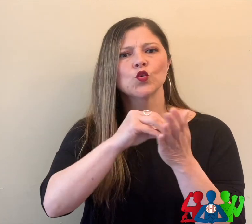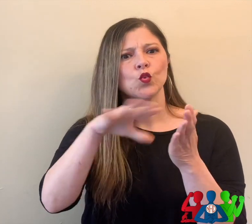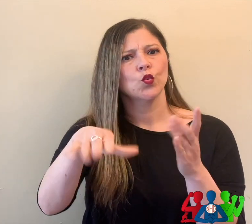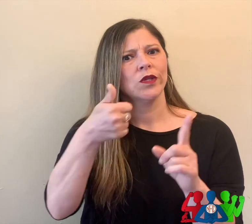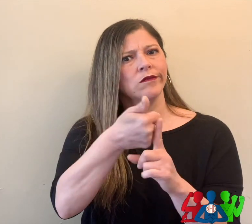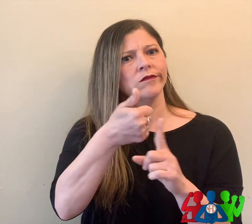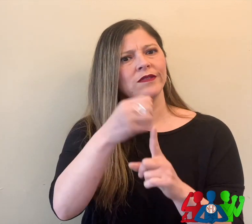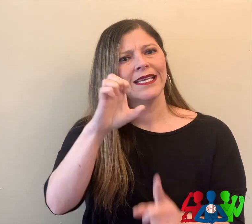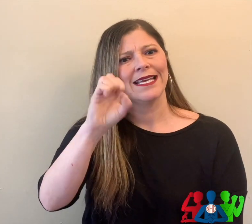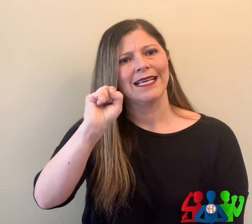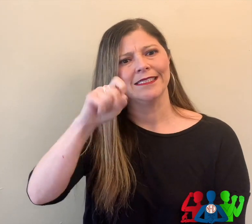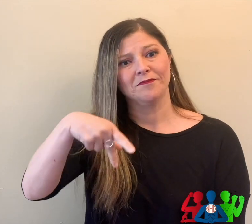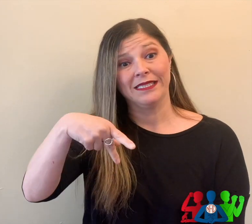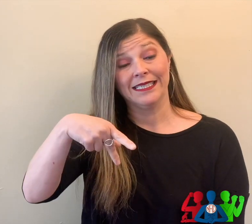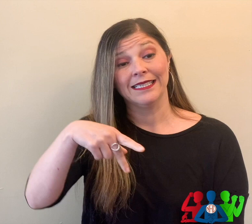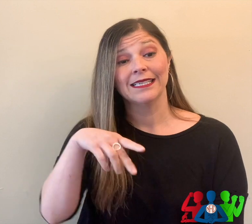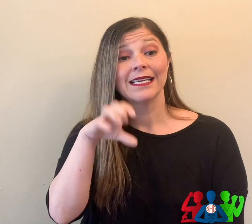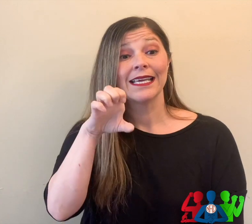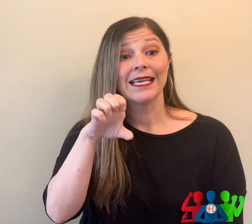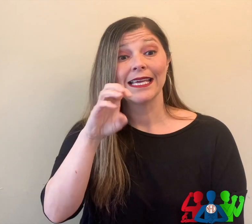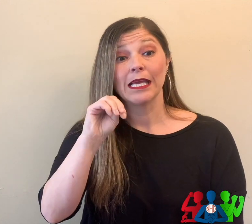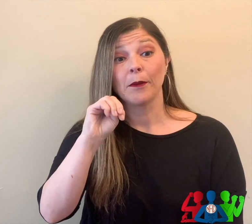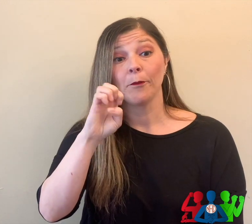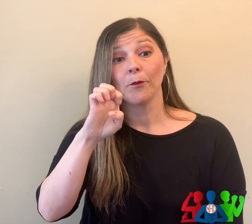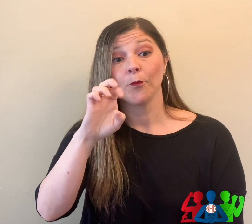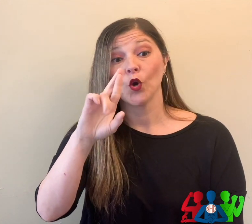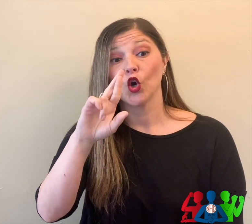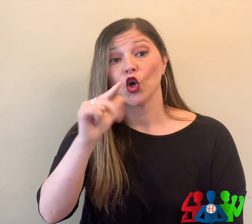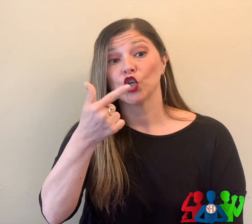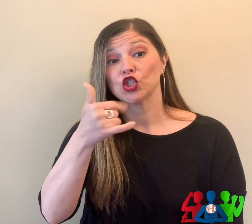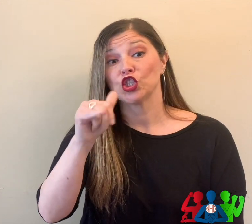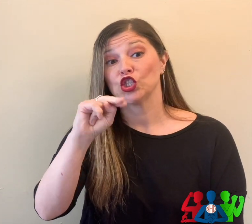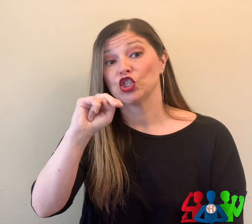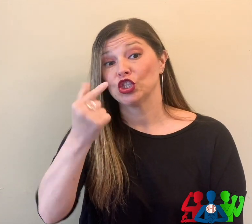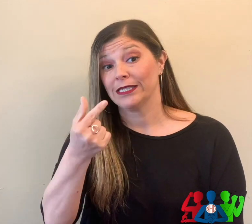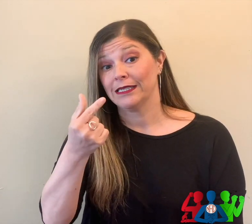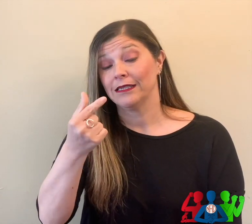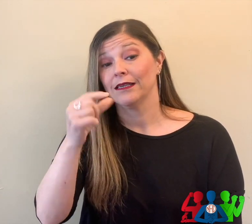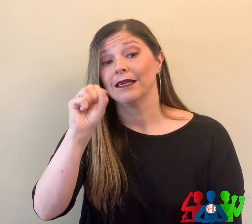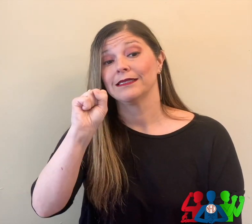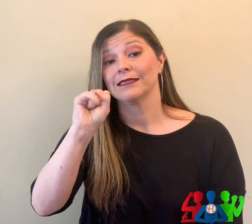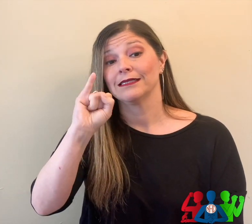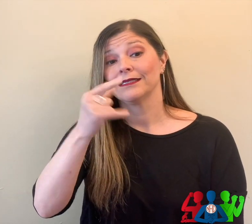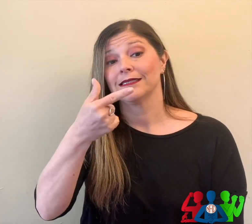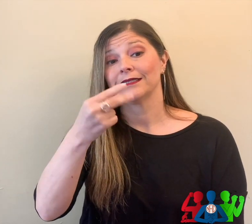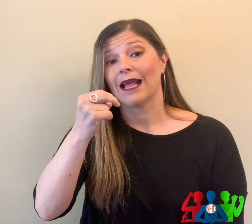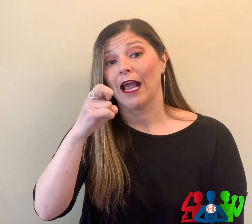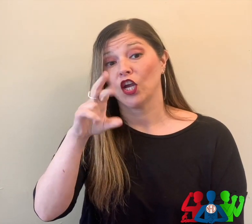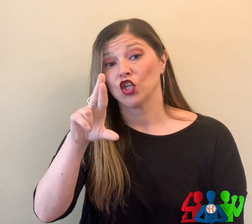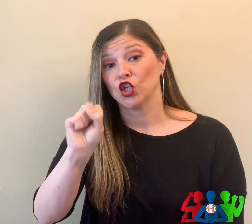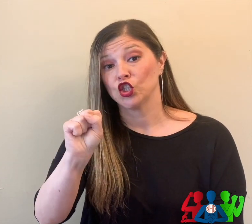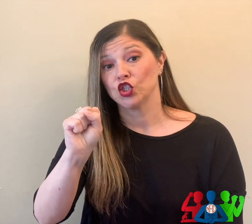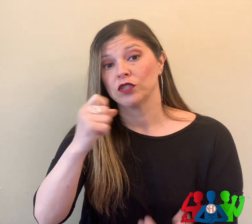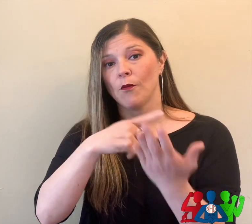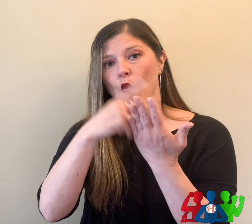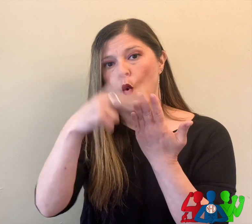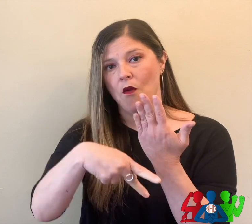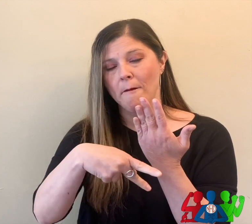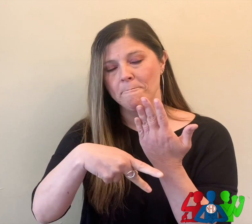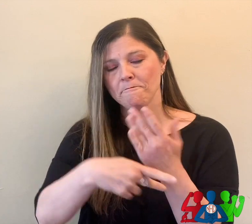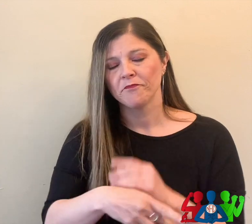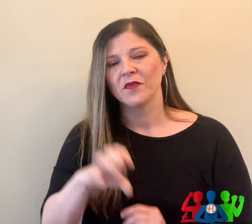And that teacher taught several students who were in an ESP, that's an Emerging Signers